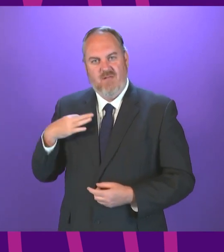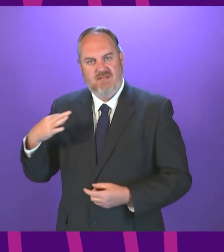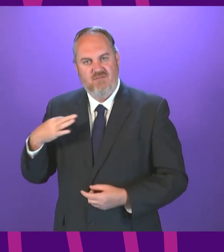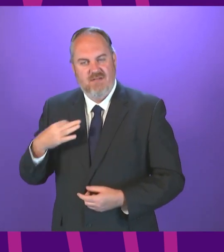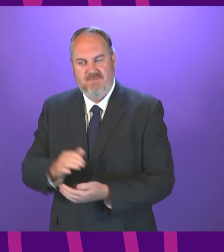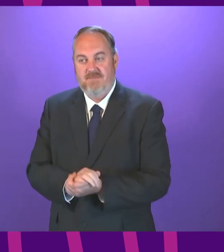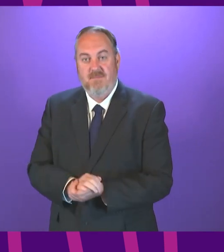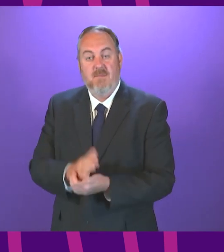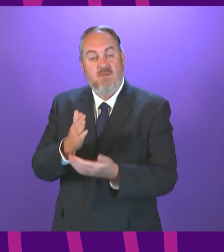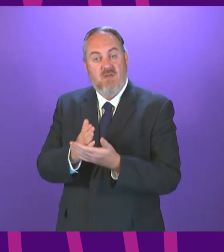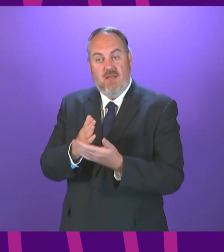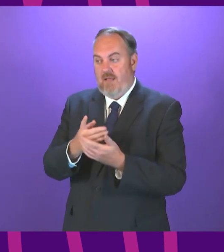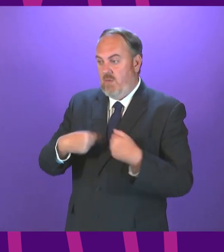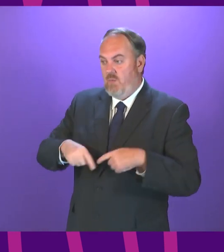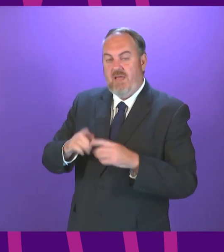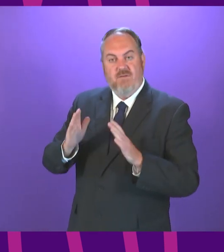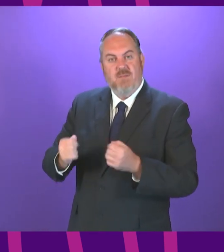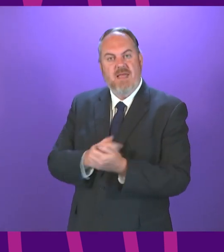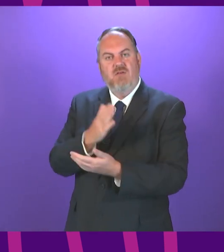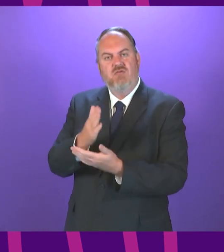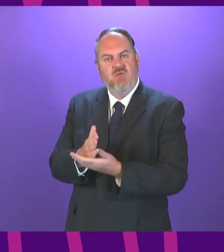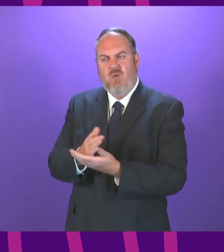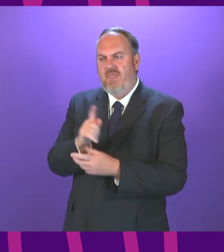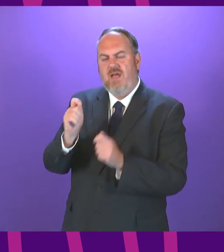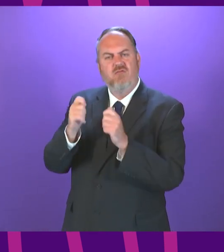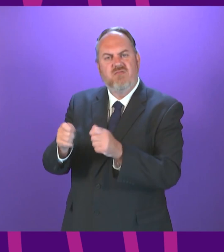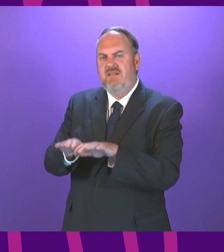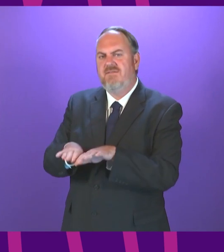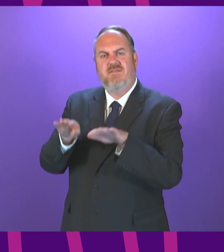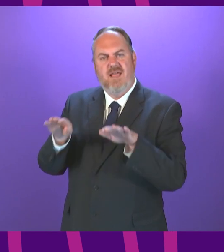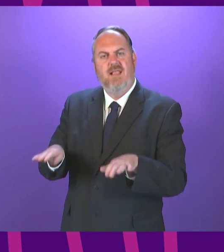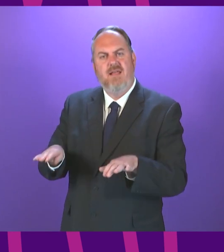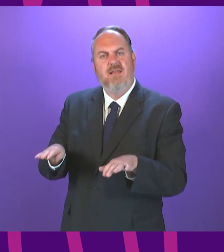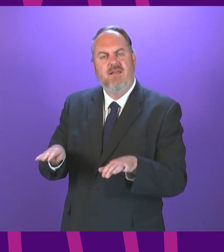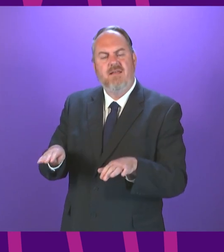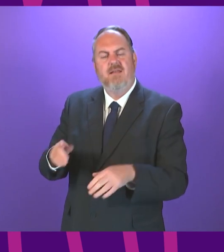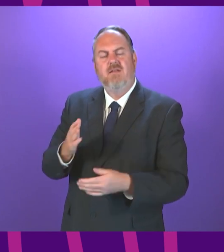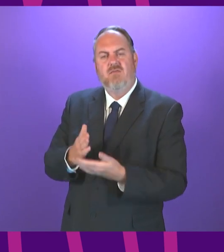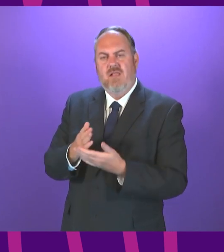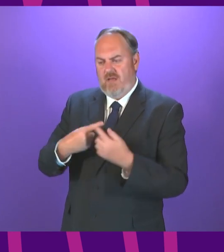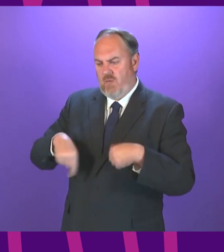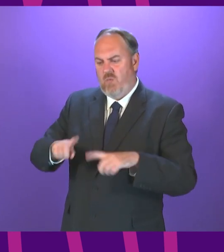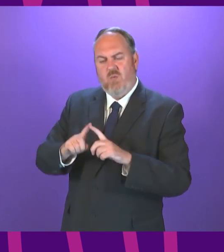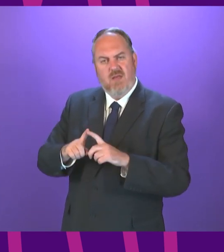are not disadvantaged in any way. Work is on-going to ensure that their vaccine status